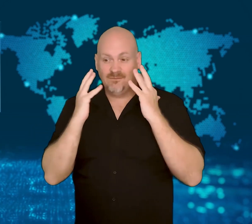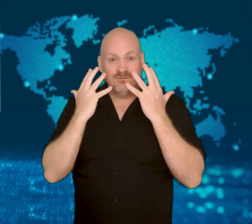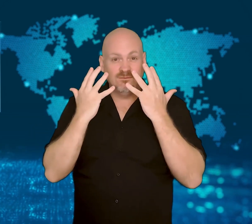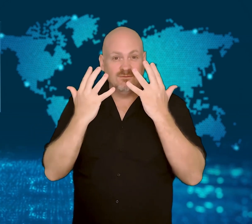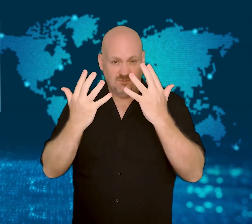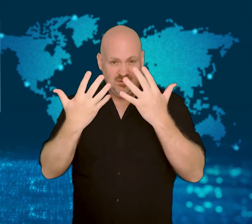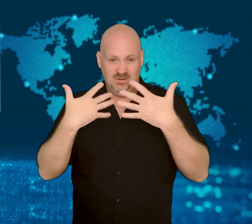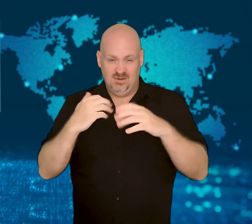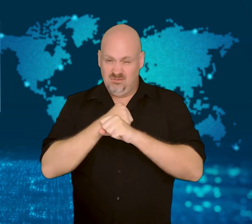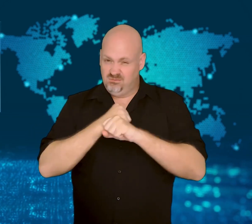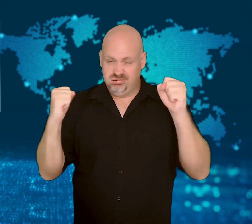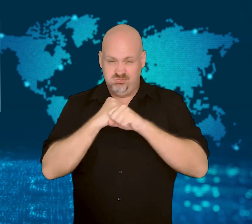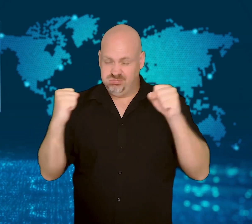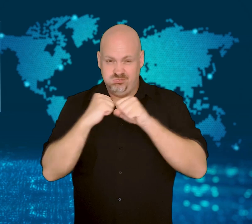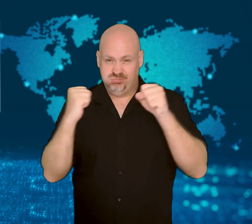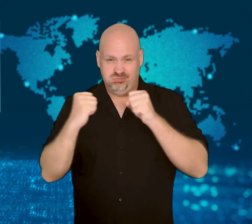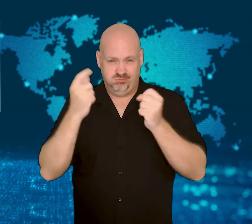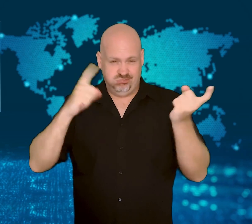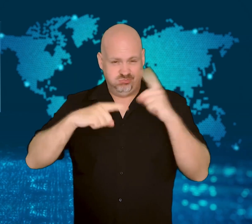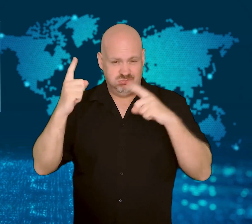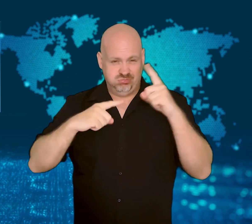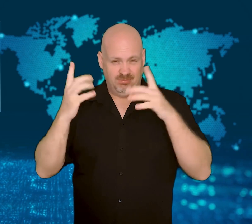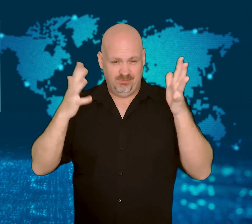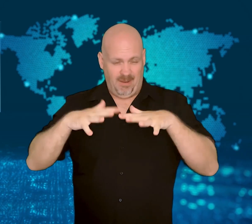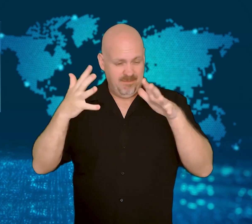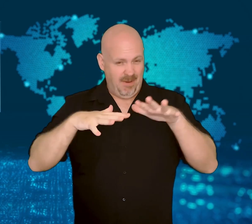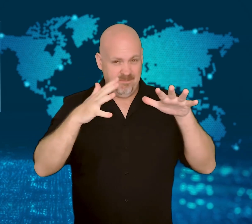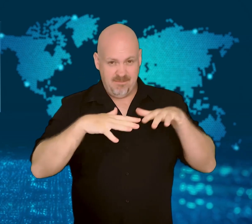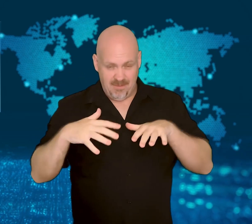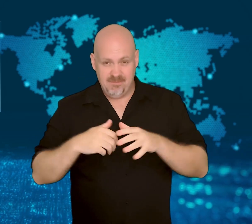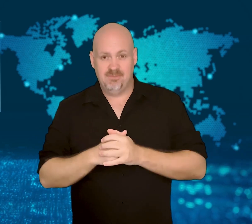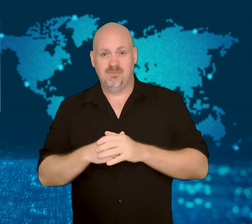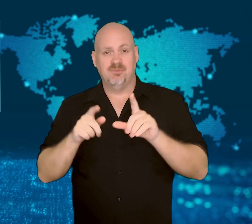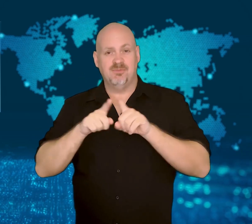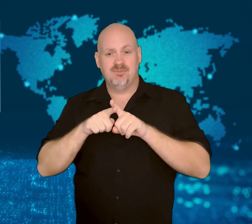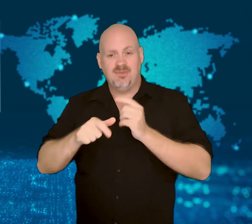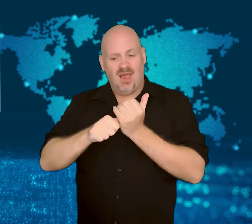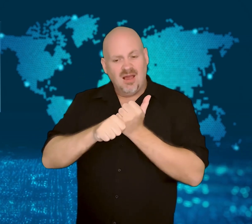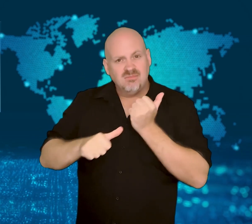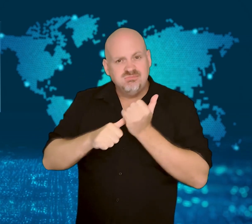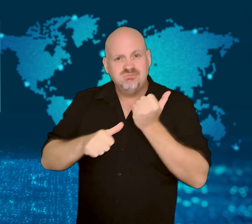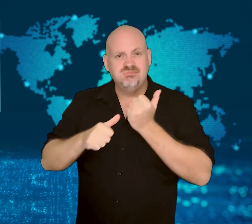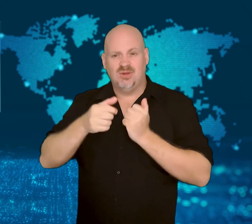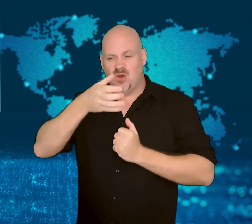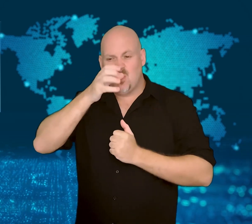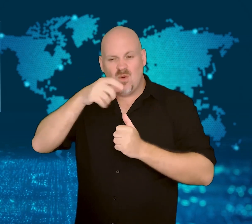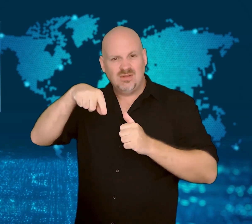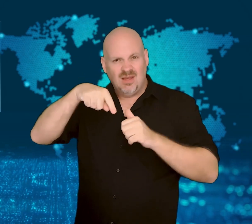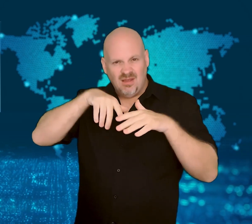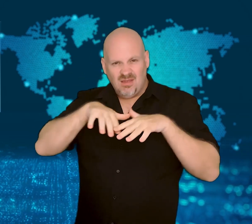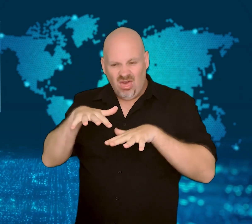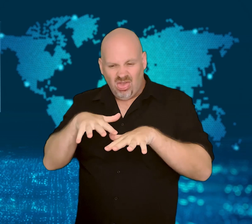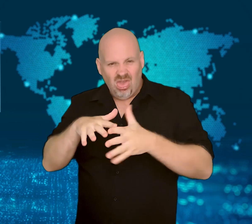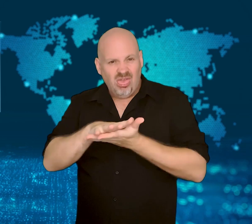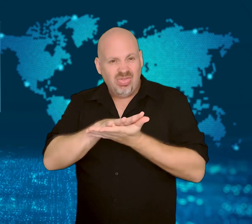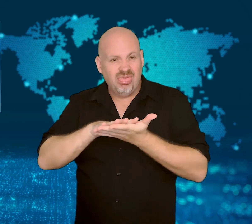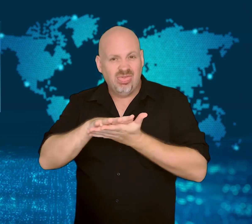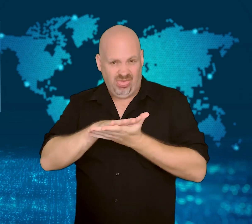and bombing of waste treatment sites has contaminated sewage water.